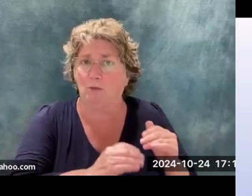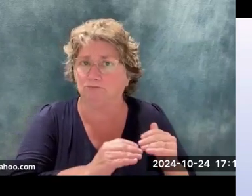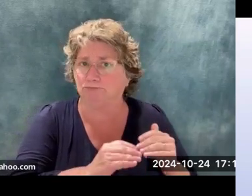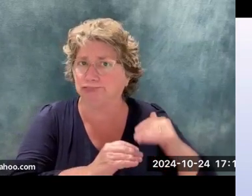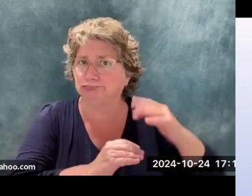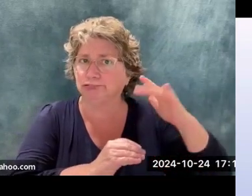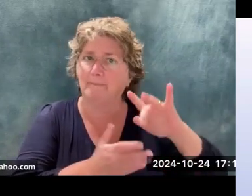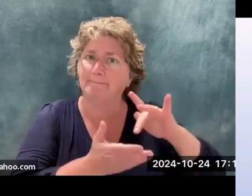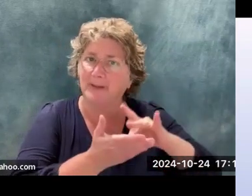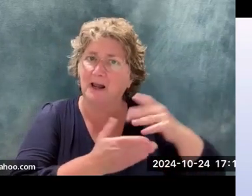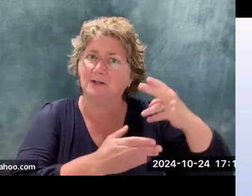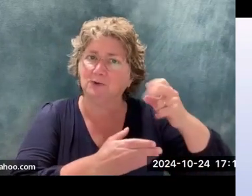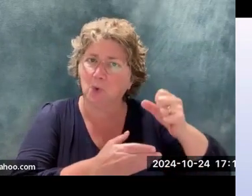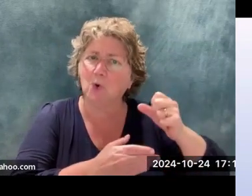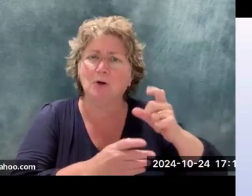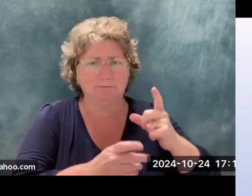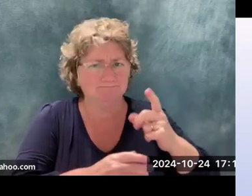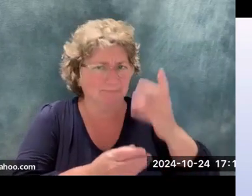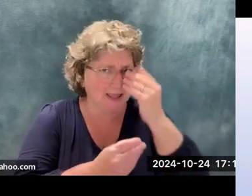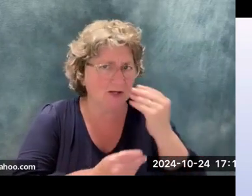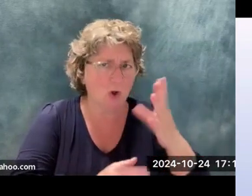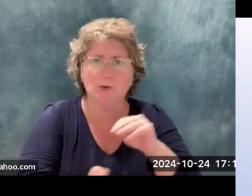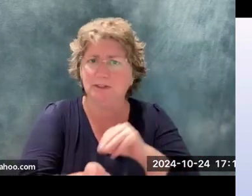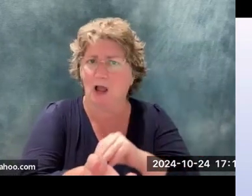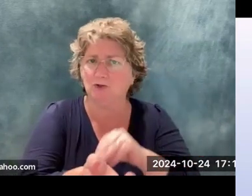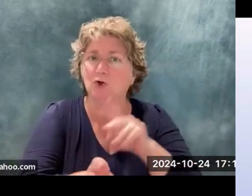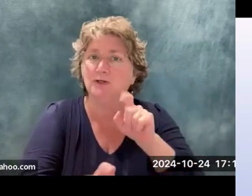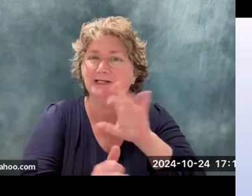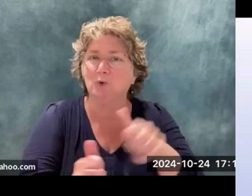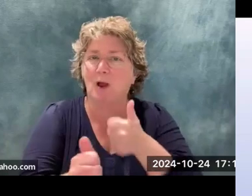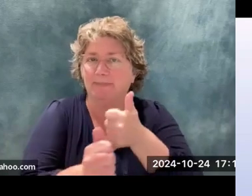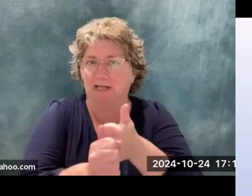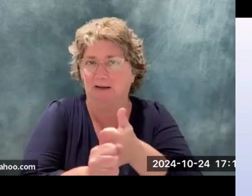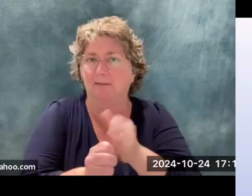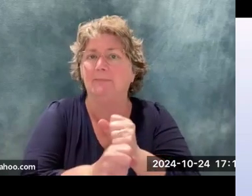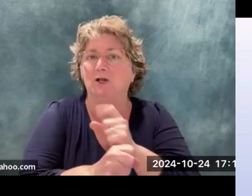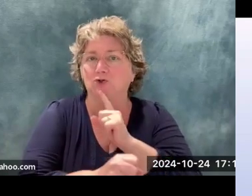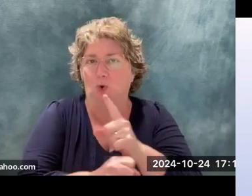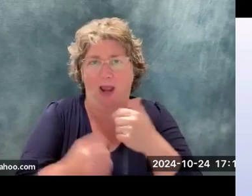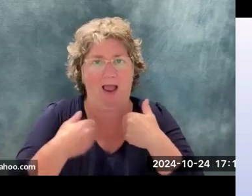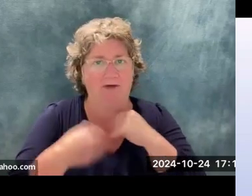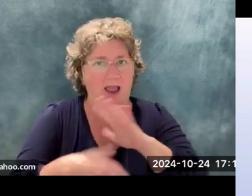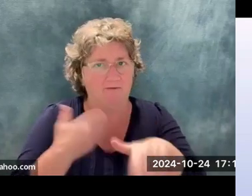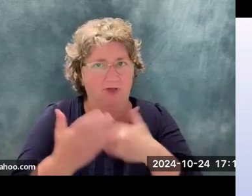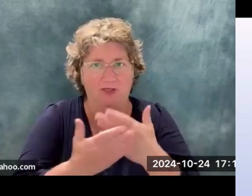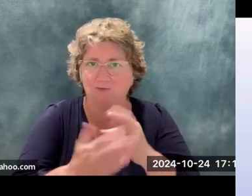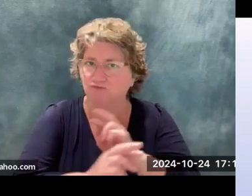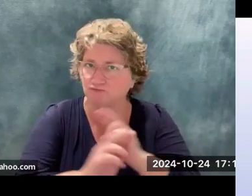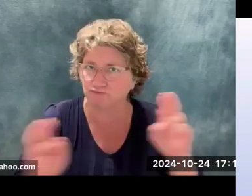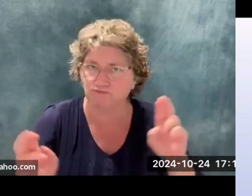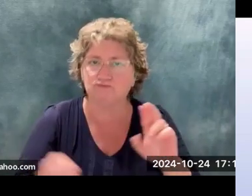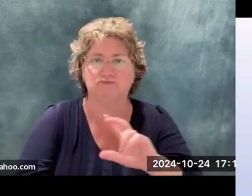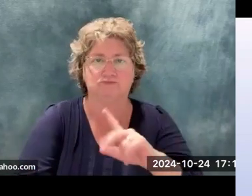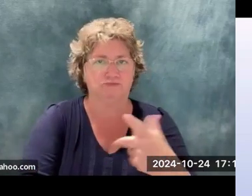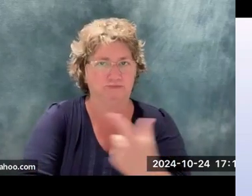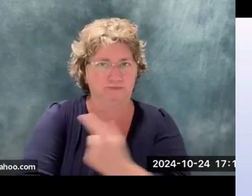Now for adults, we want flu vaccine for all adults, and they offer higher